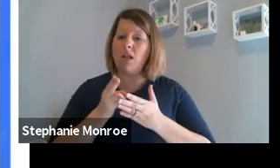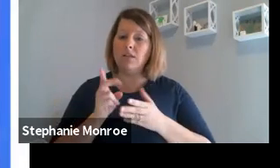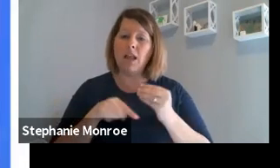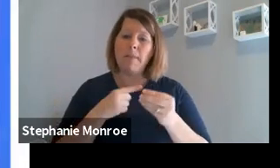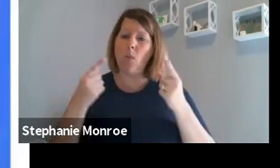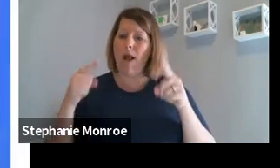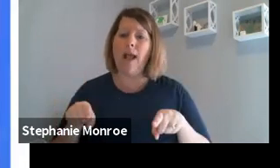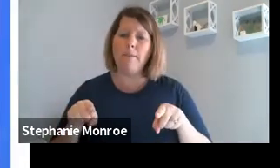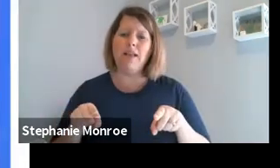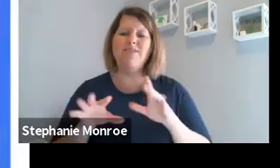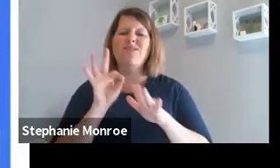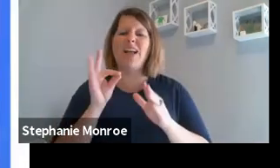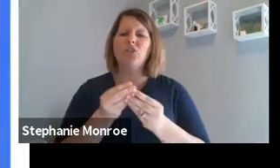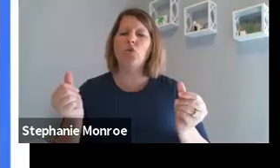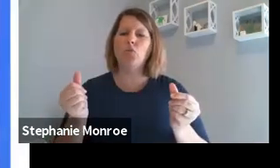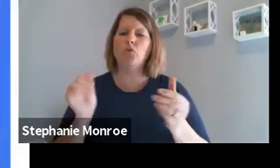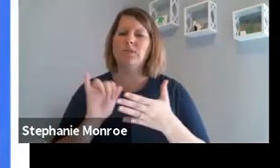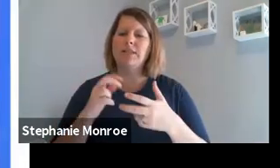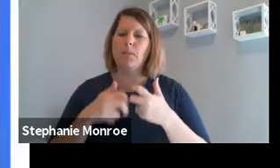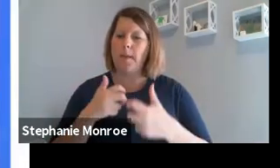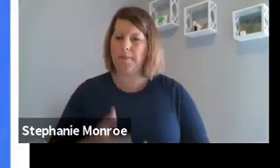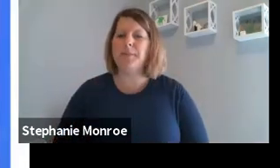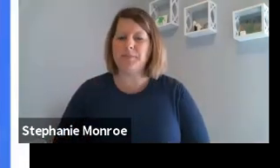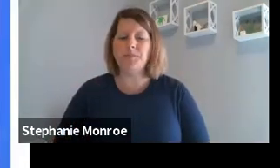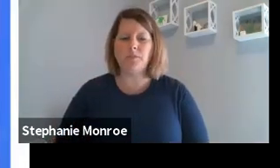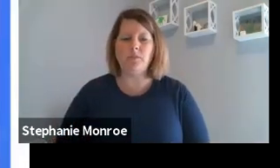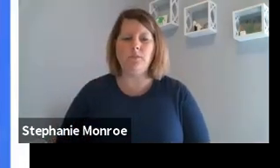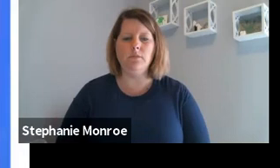and finding a solution within that context. Responsible parenting.